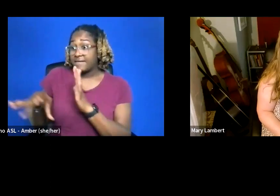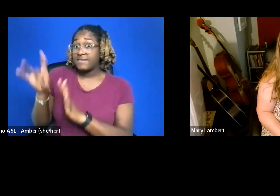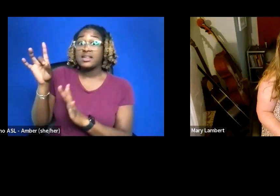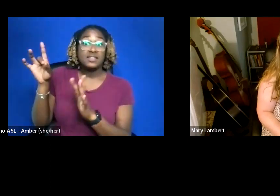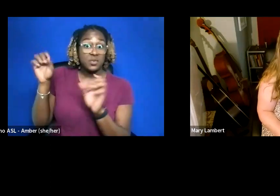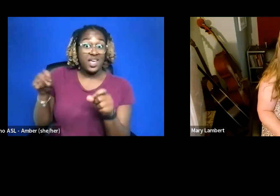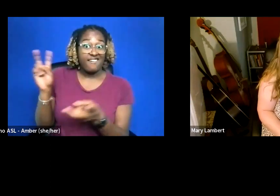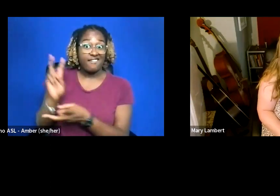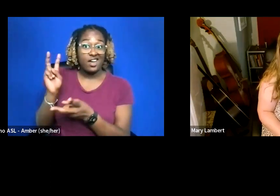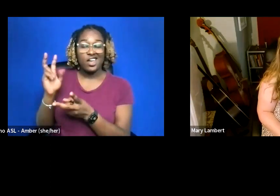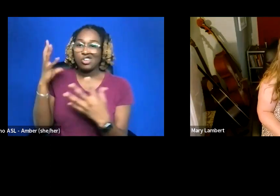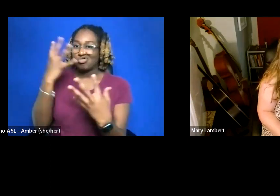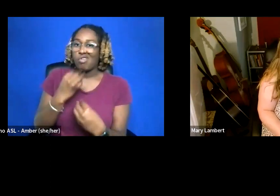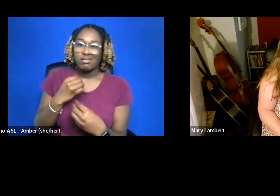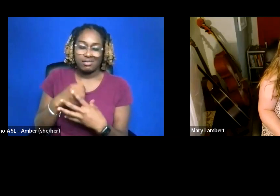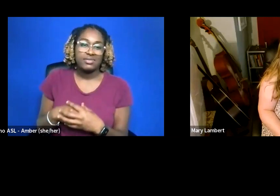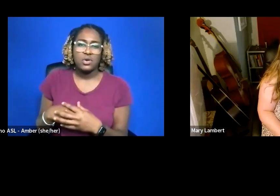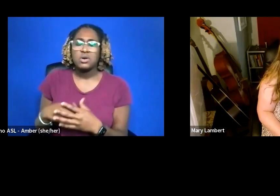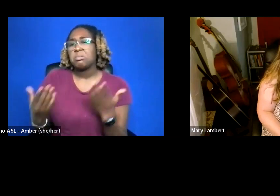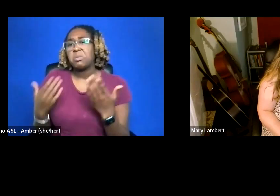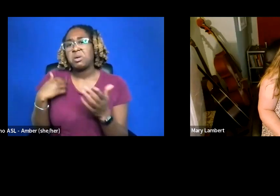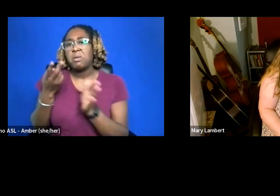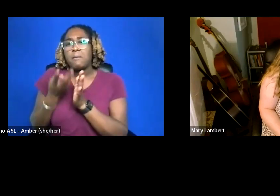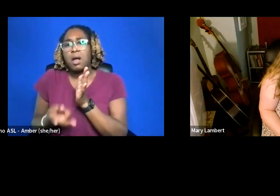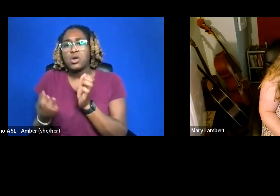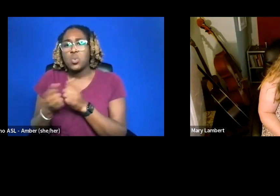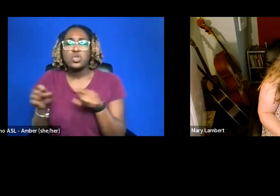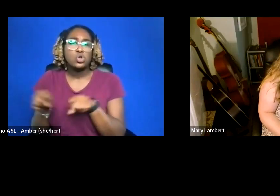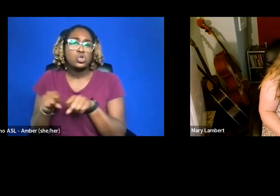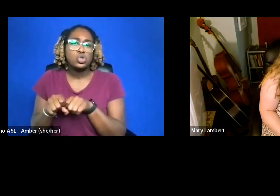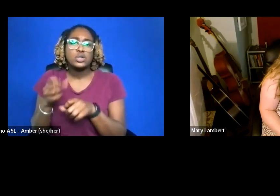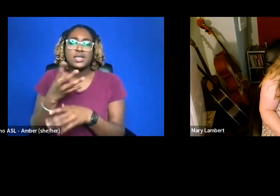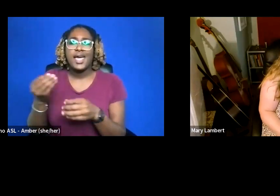and attractive. We might as well be buried with our shoes and handbags and scarves.